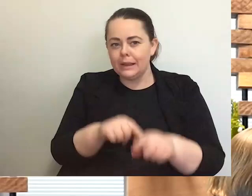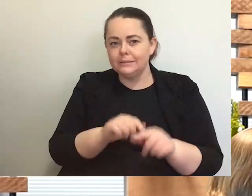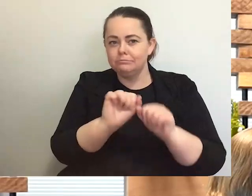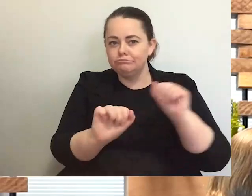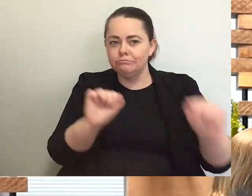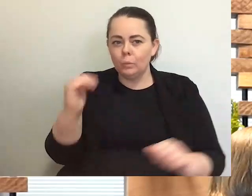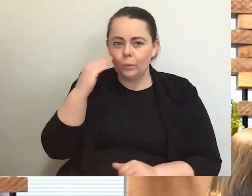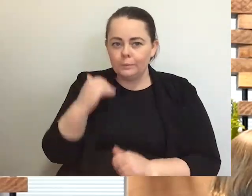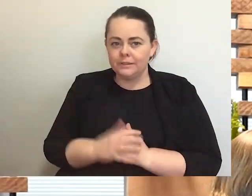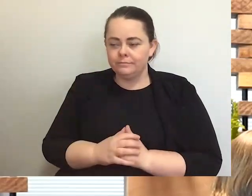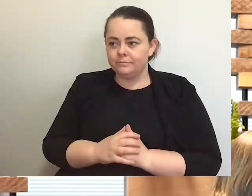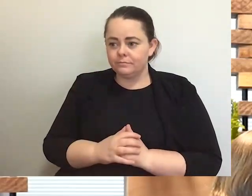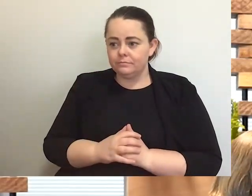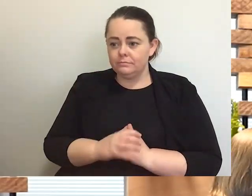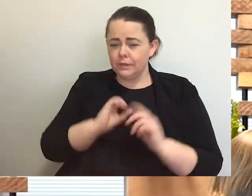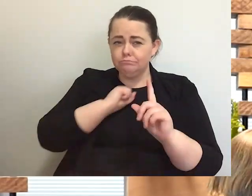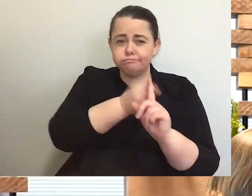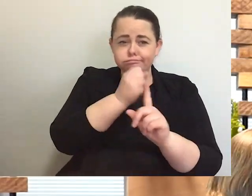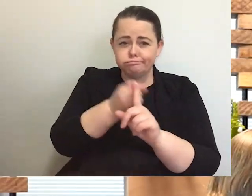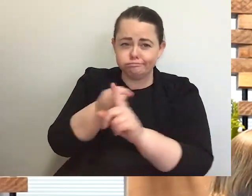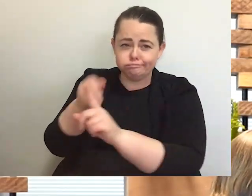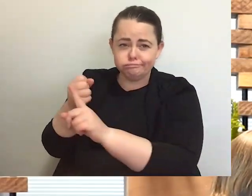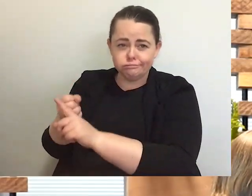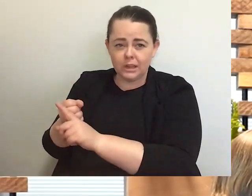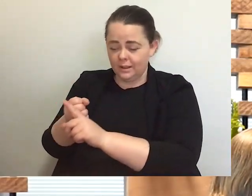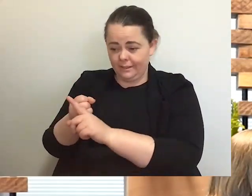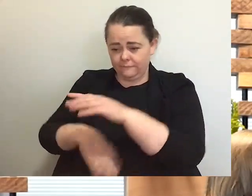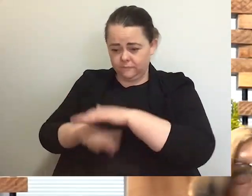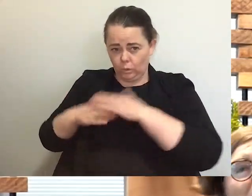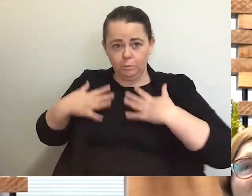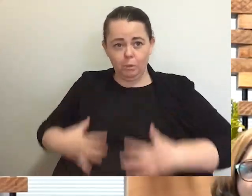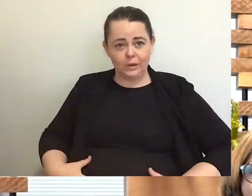It affects every single body system. I think, until we go through menopause,